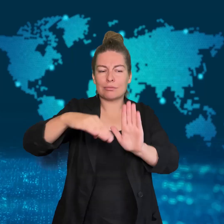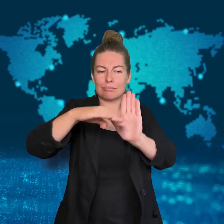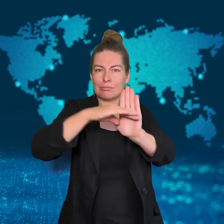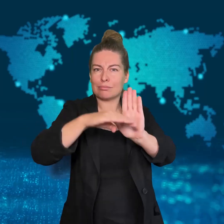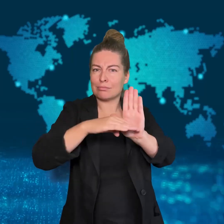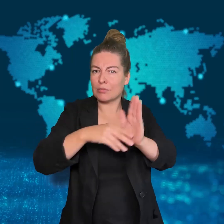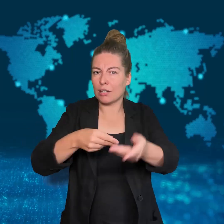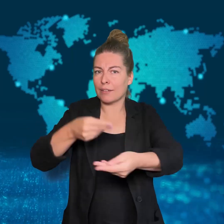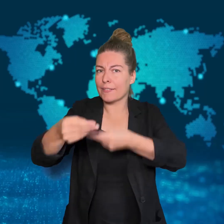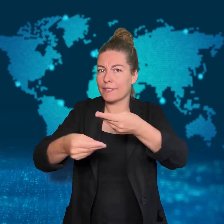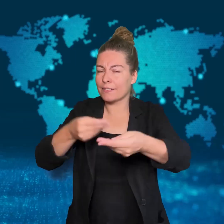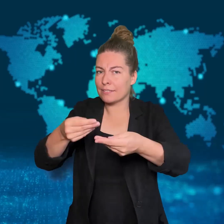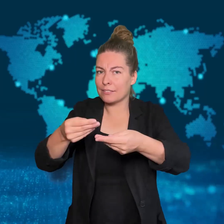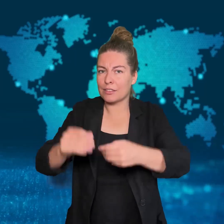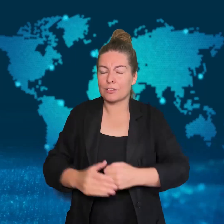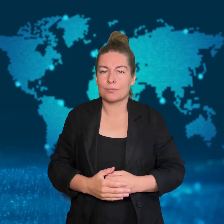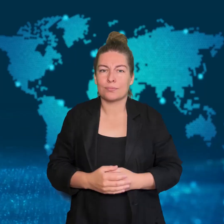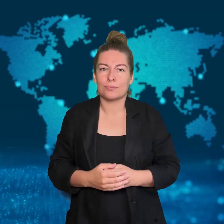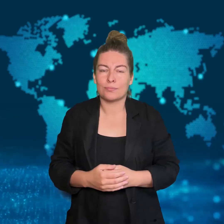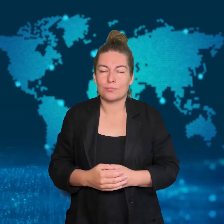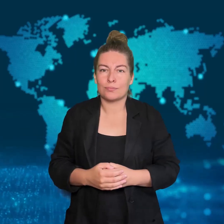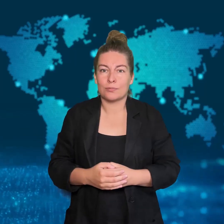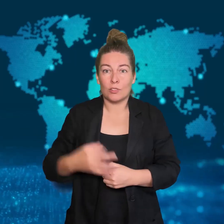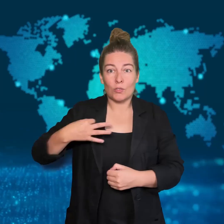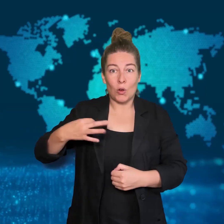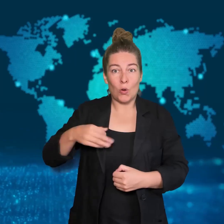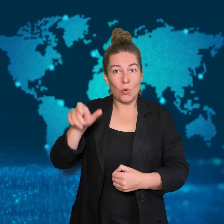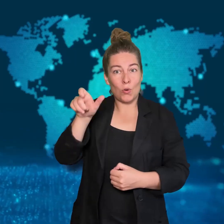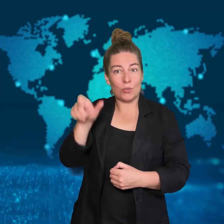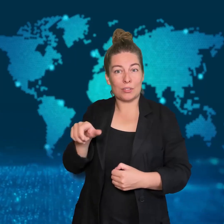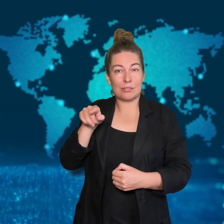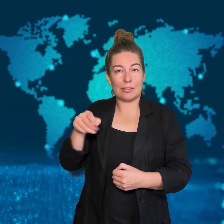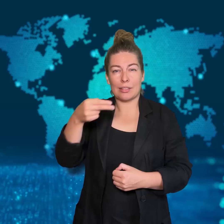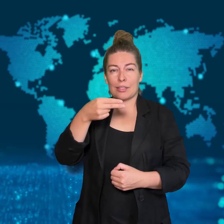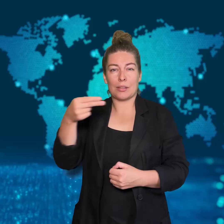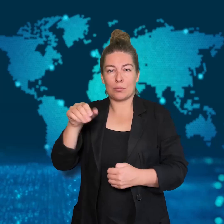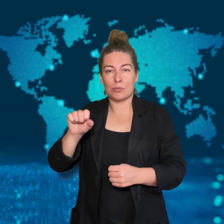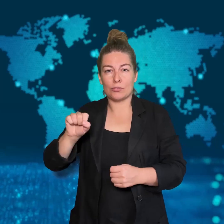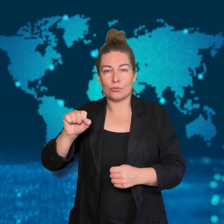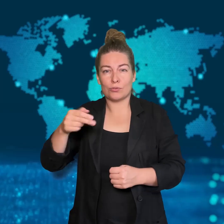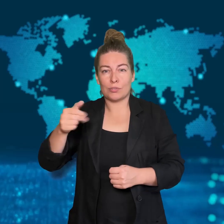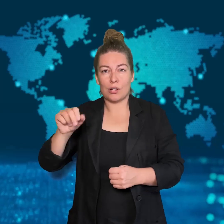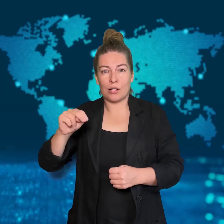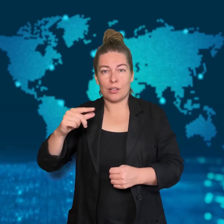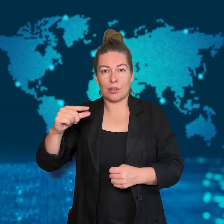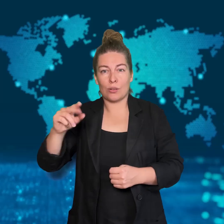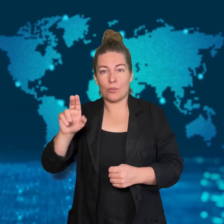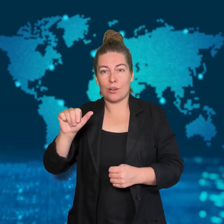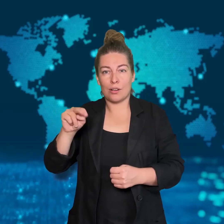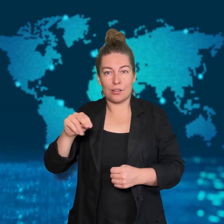the hospital assisted in registering the new babies,